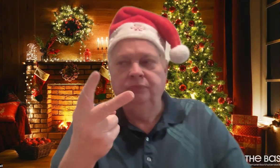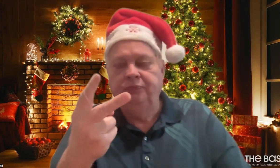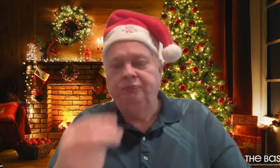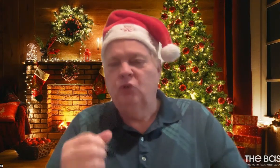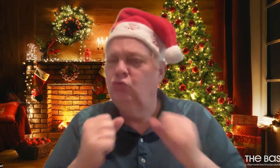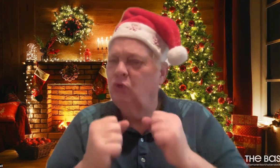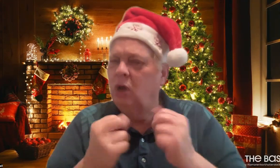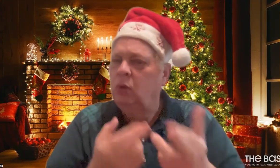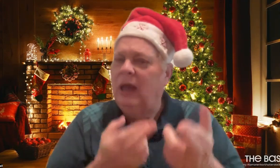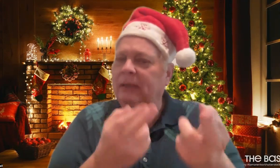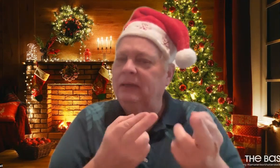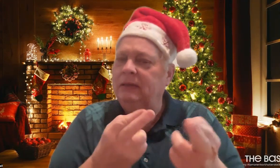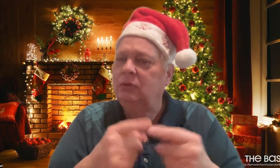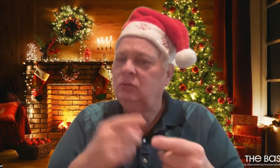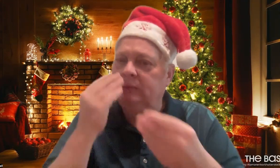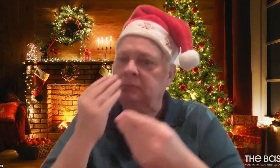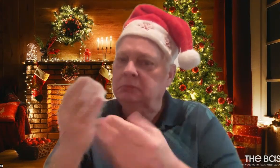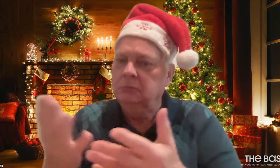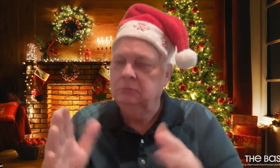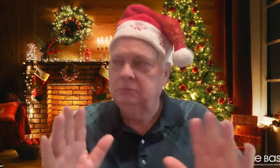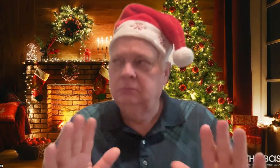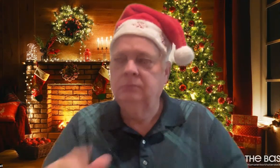We strongly recommend that you let us know.